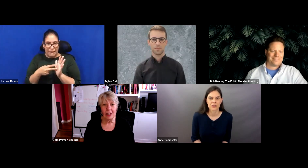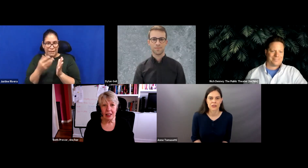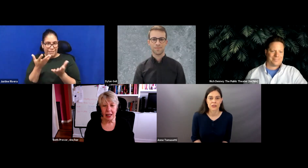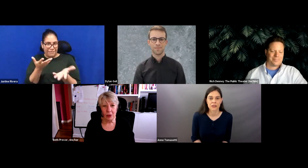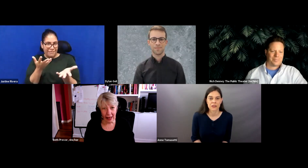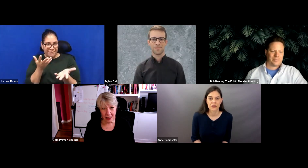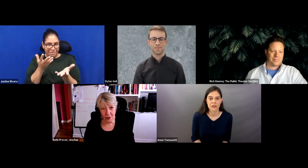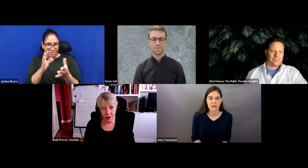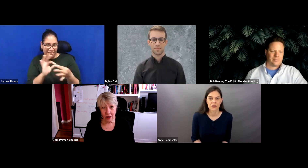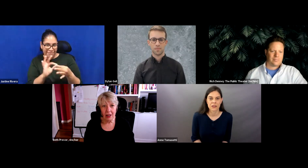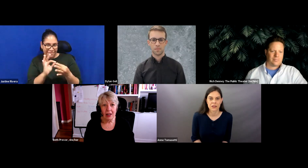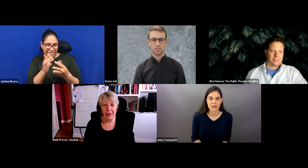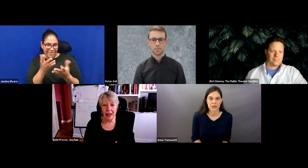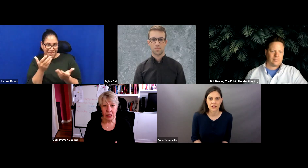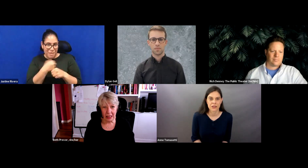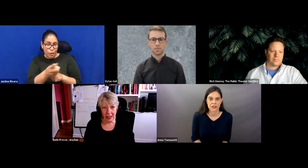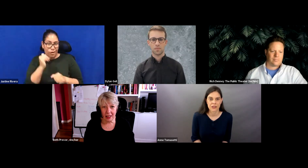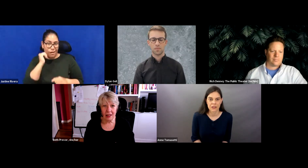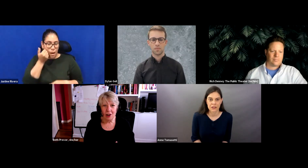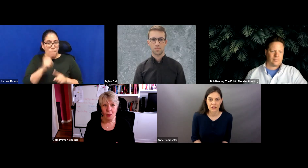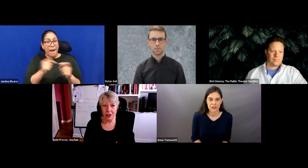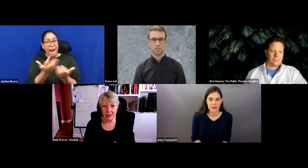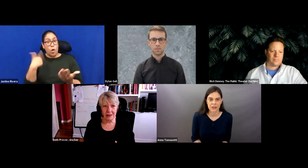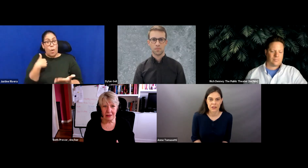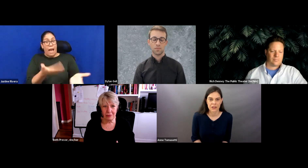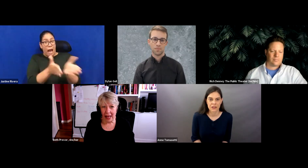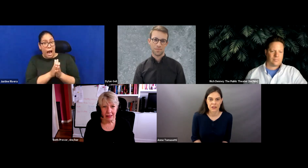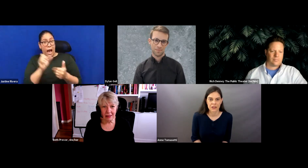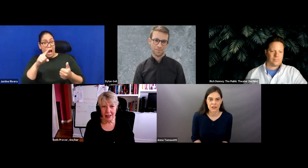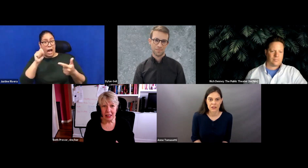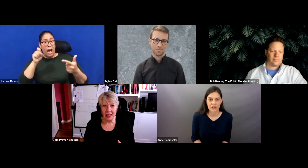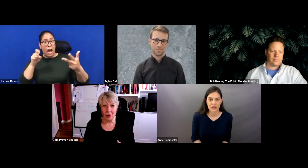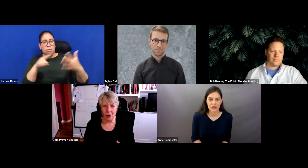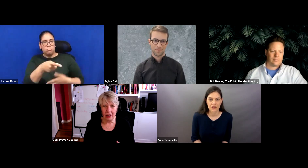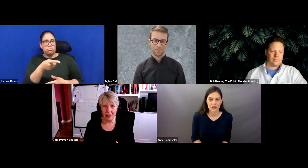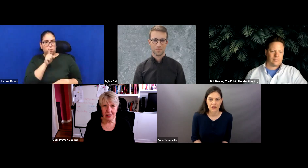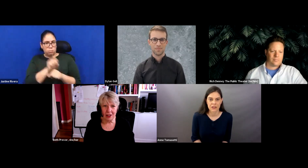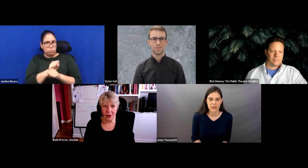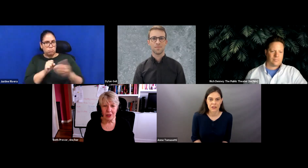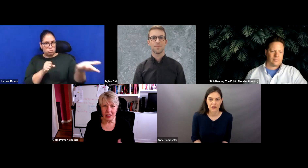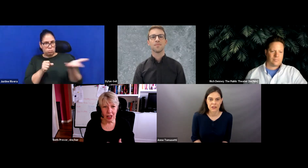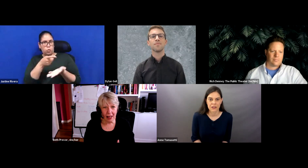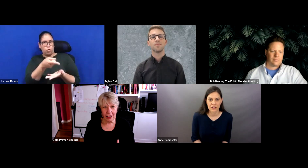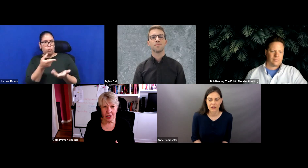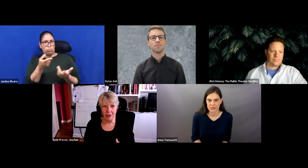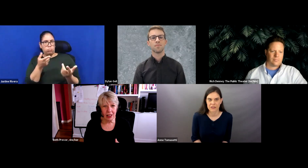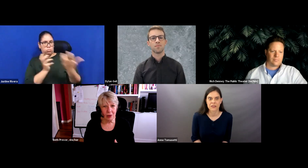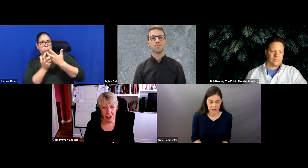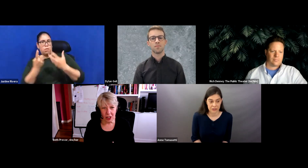everything that we asked for, that we needed, was met. I mean, it was you know, it was a challenge, everything was a